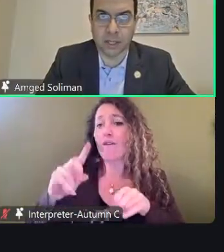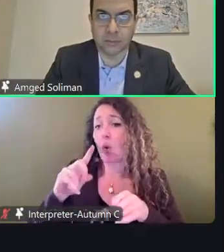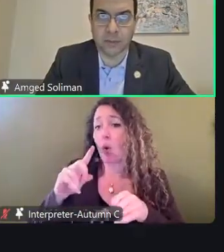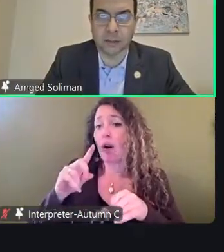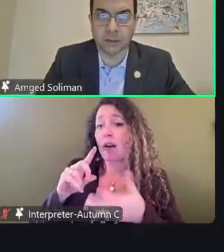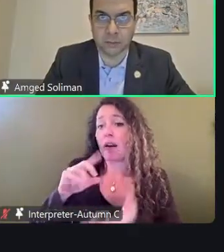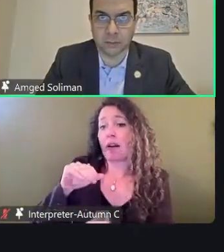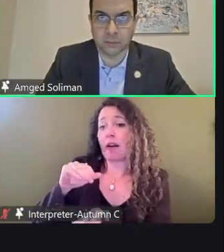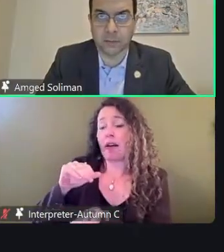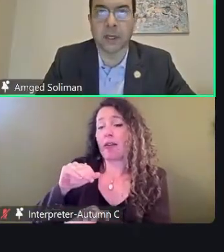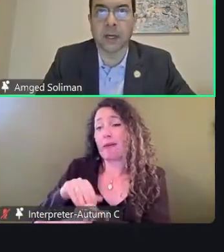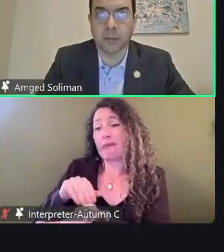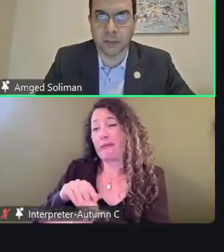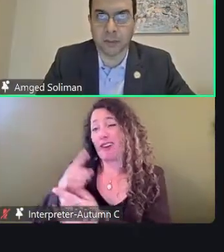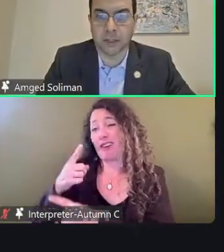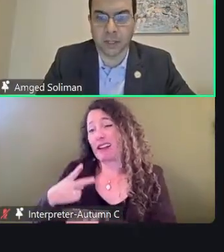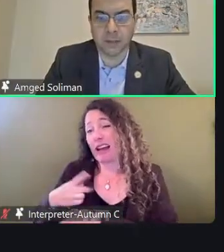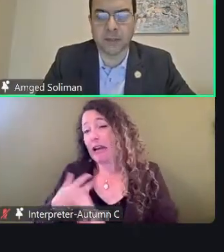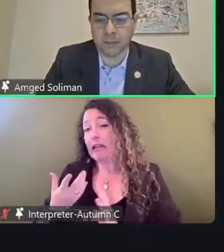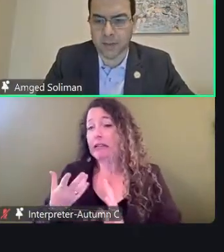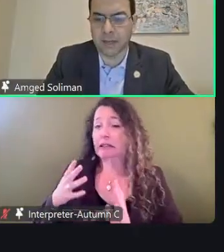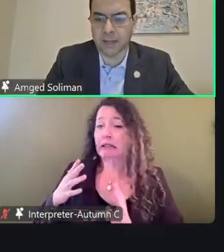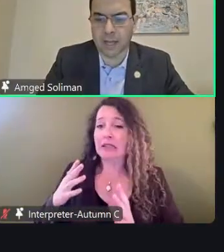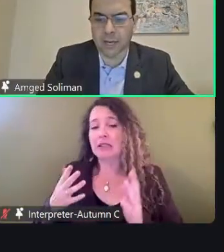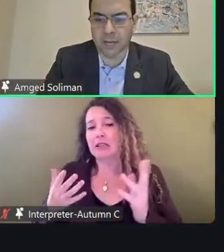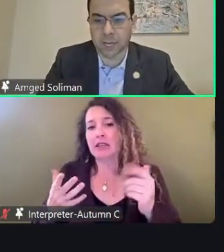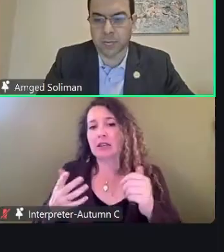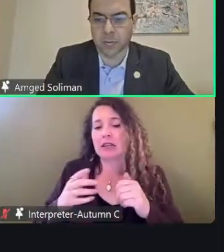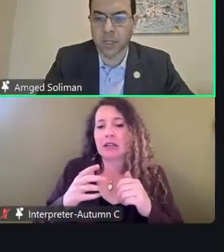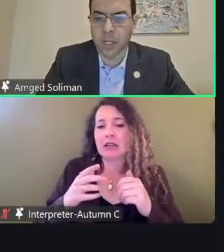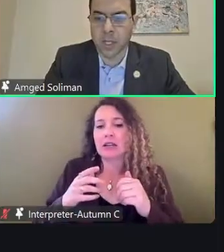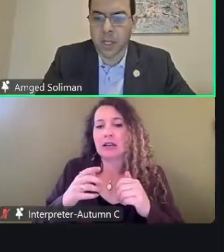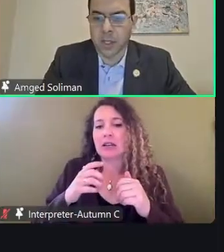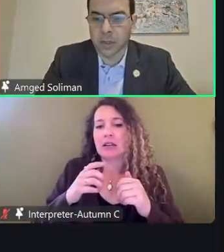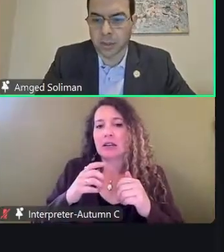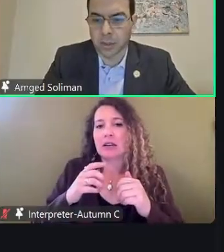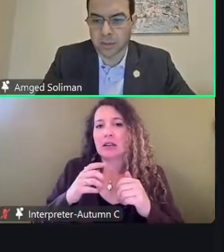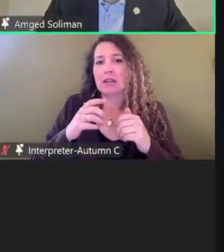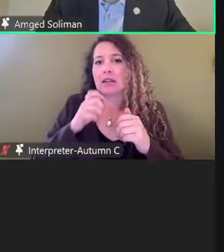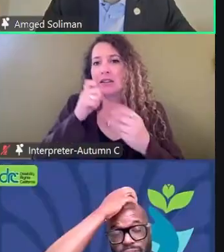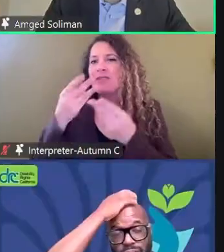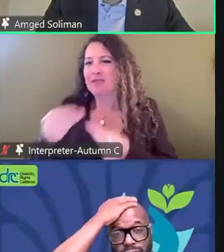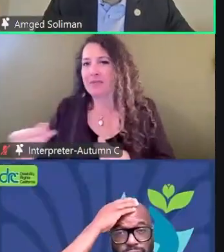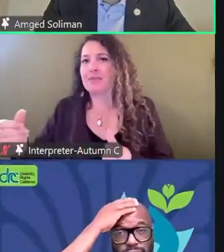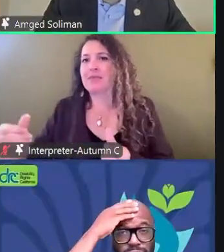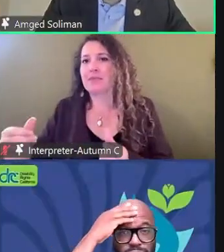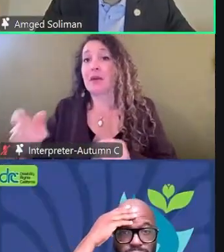has remained elusive. Um but there is an argument to be made that people should seek this training